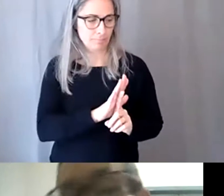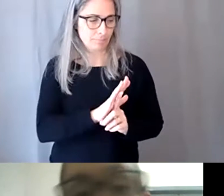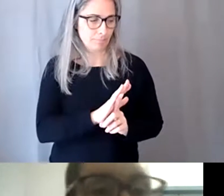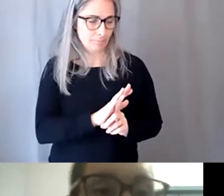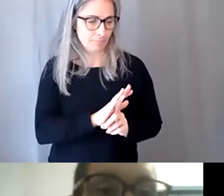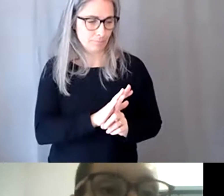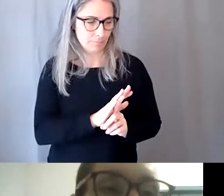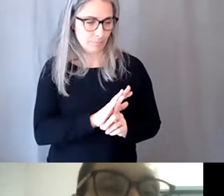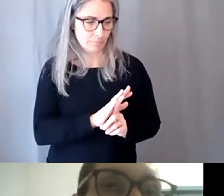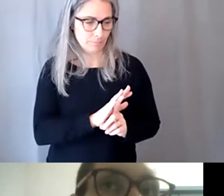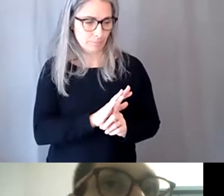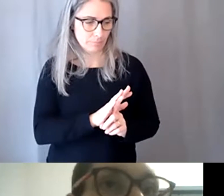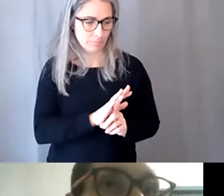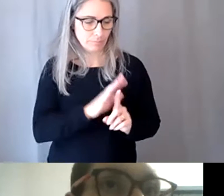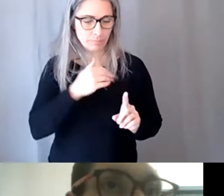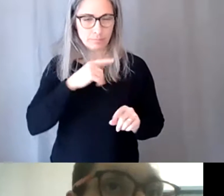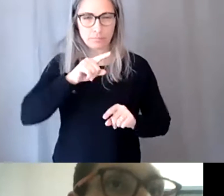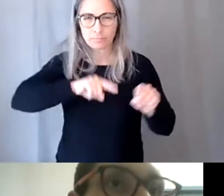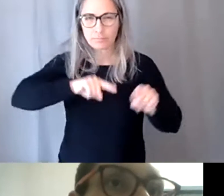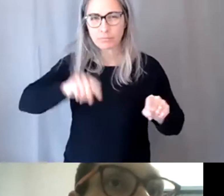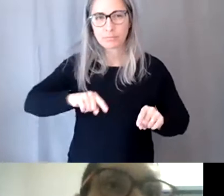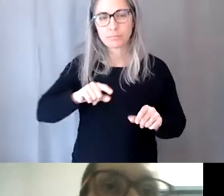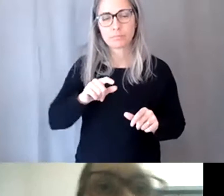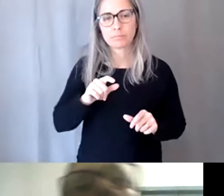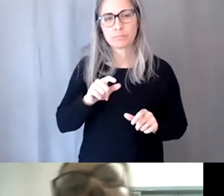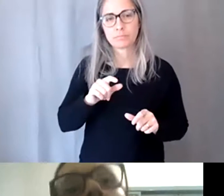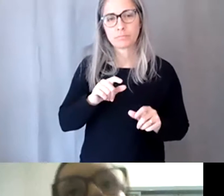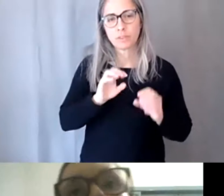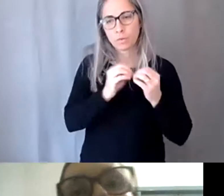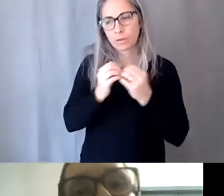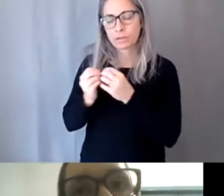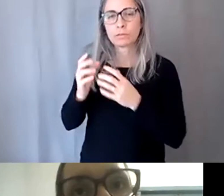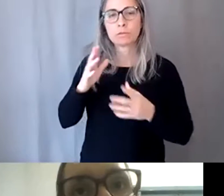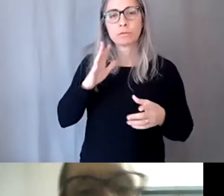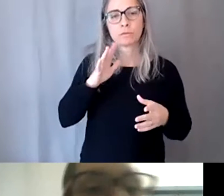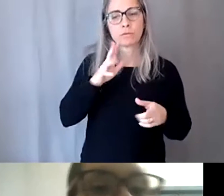agents government agents